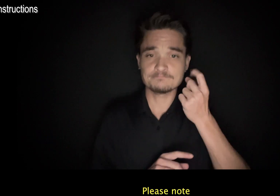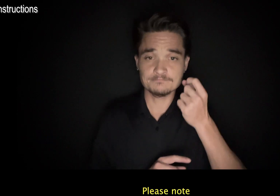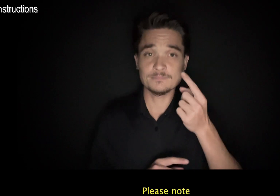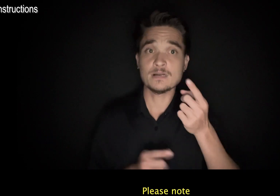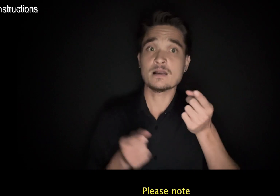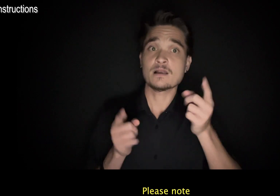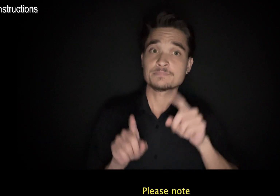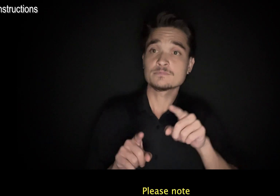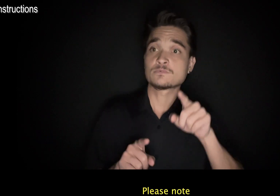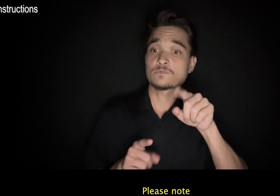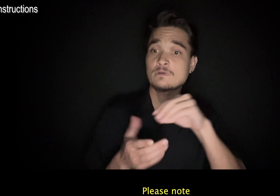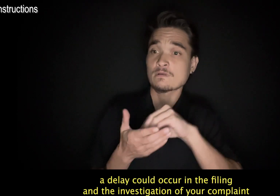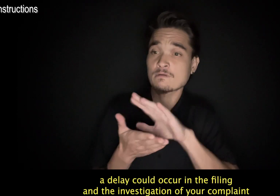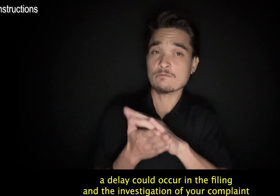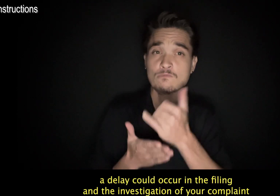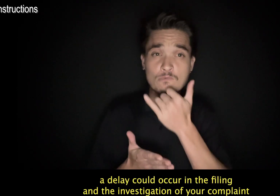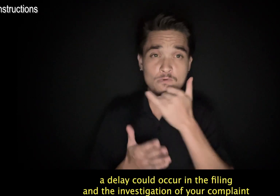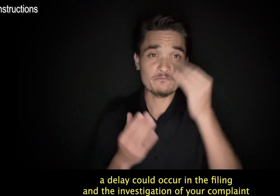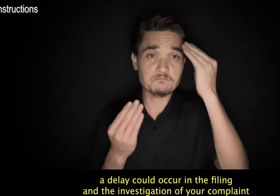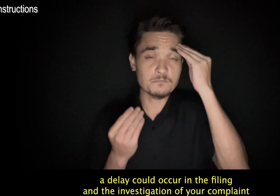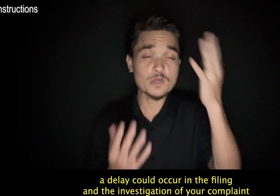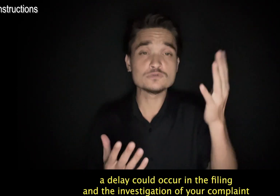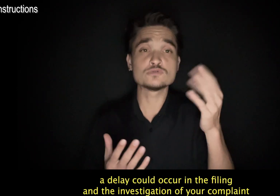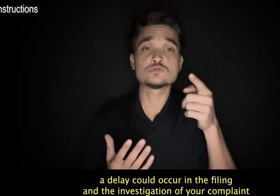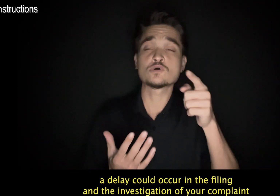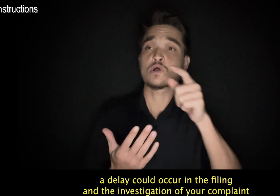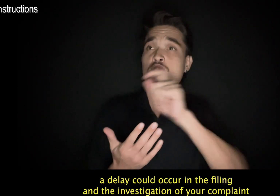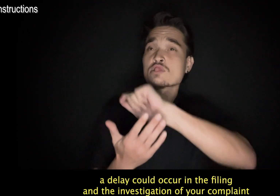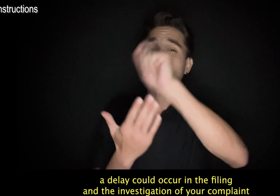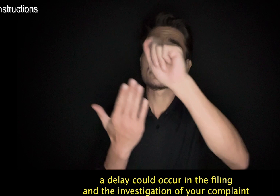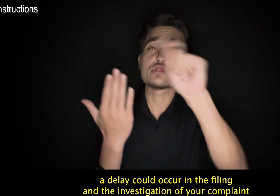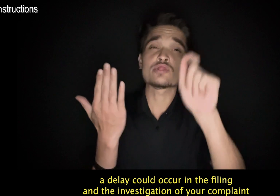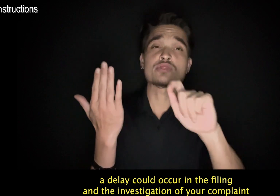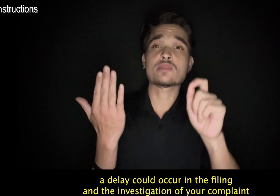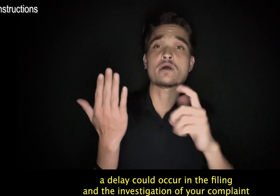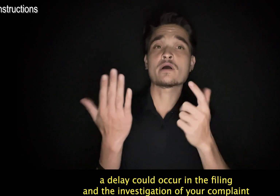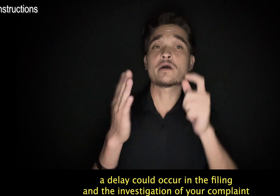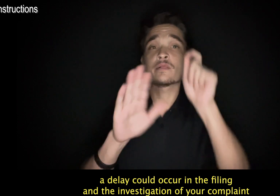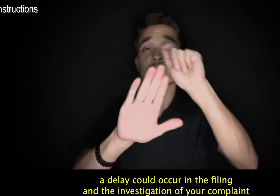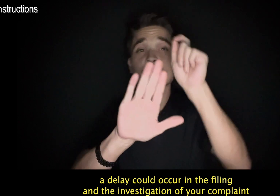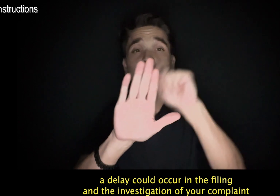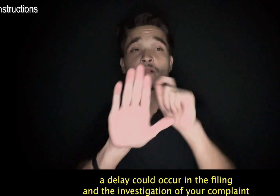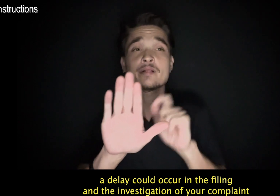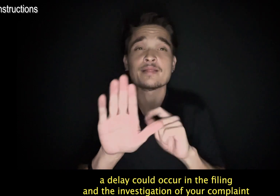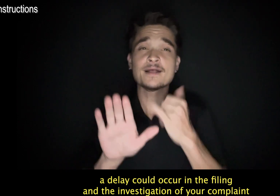Please note a delay could occur in the filing and the investigation of your complaint